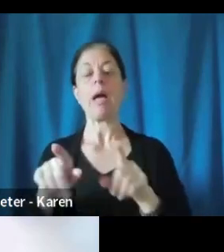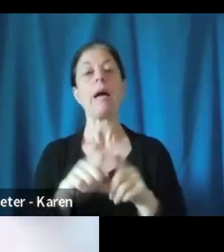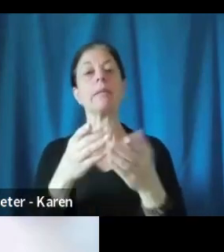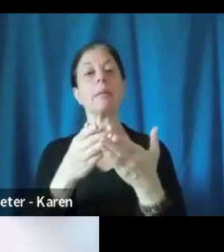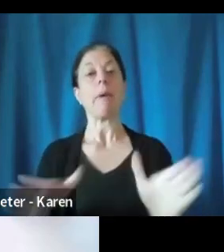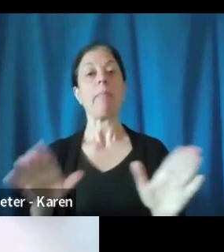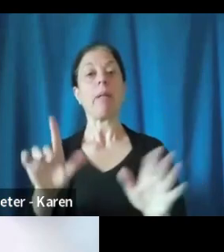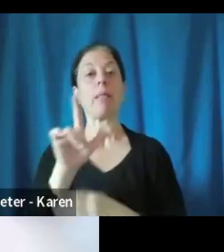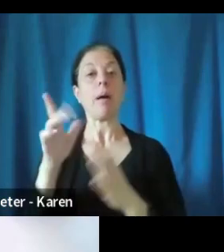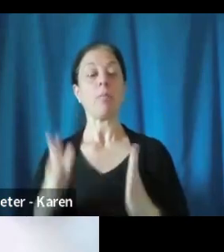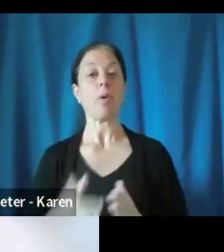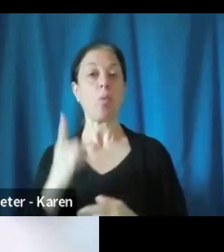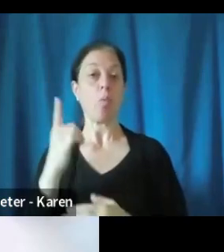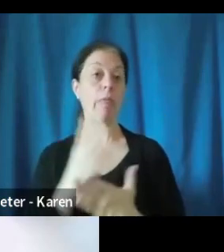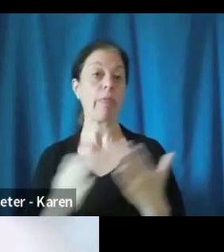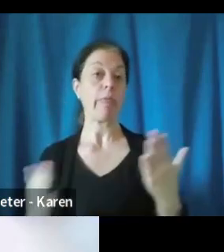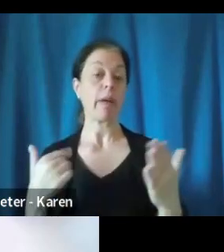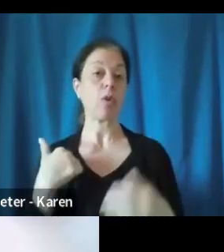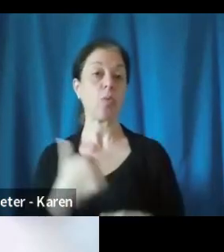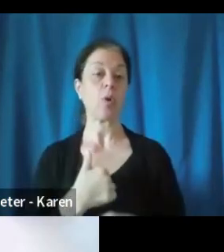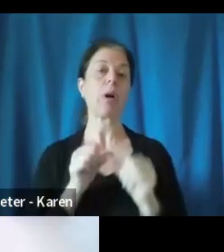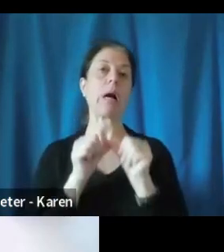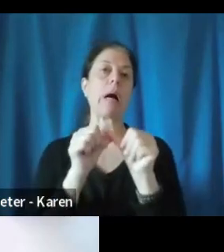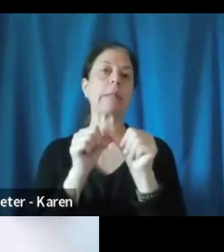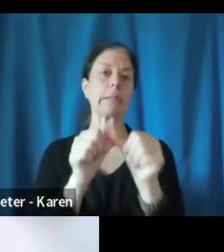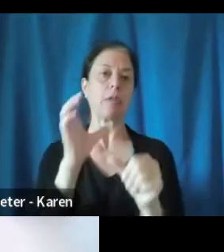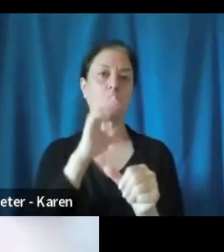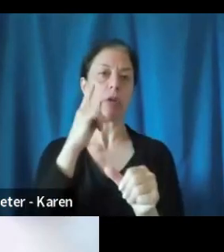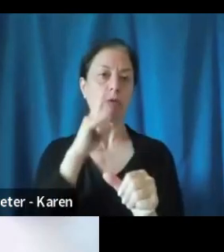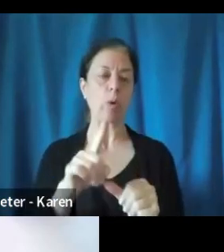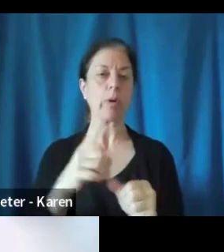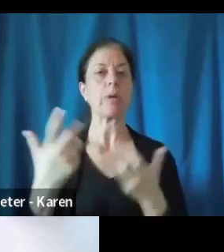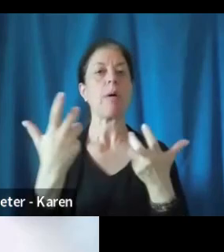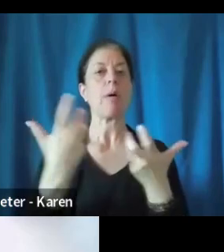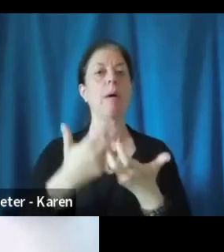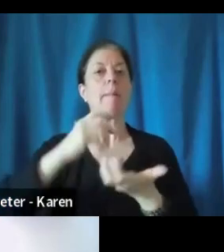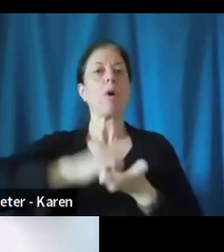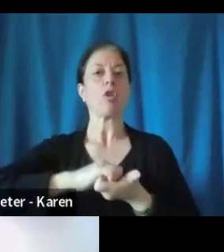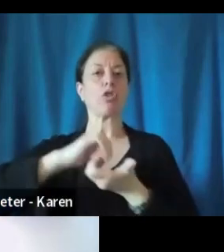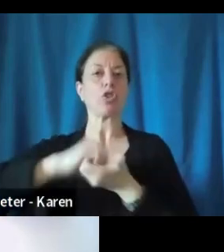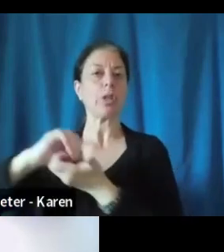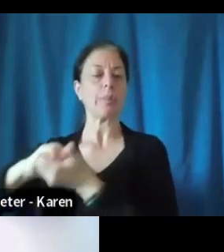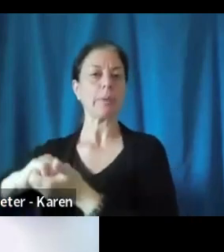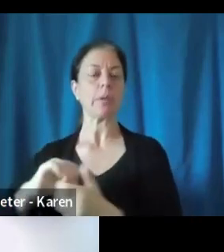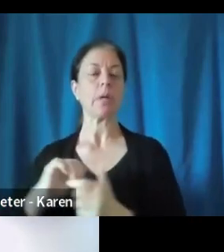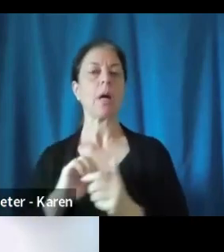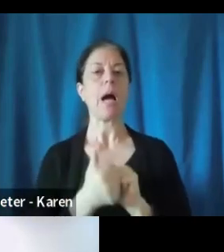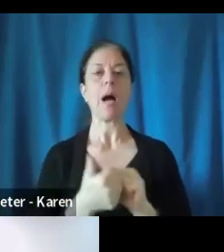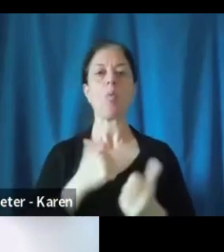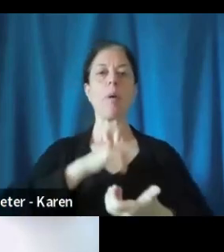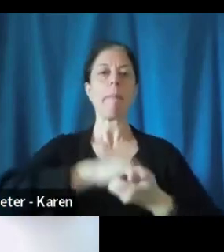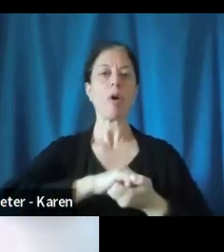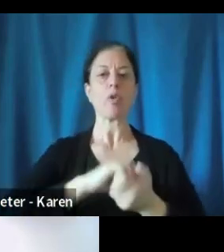Hearing Loss Association of America, in the Boston chapter. And they have